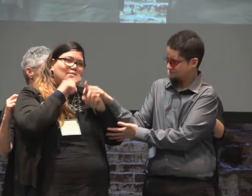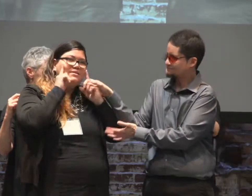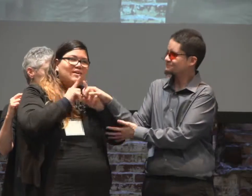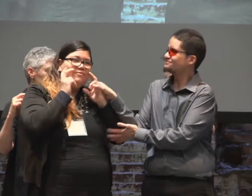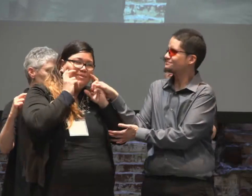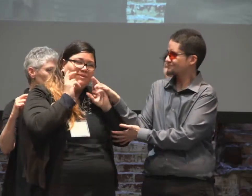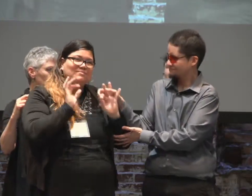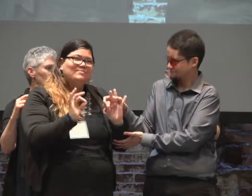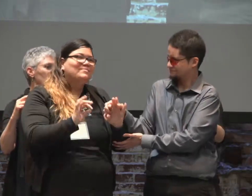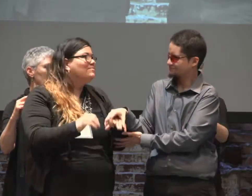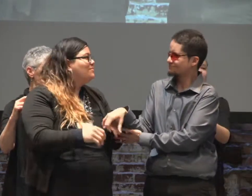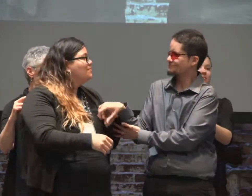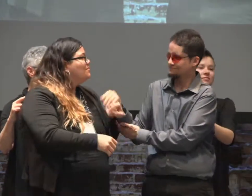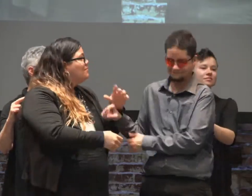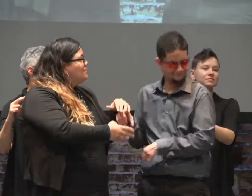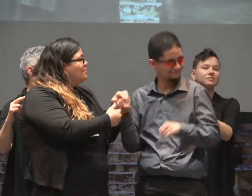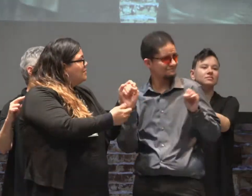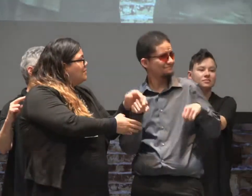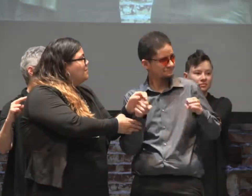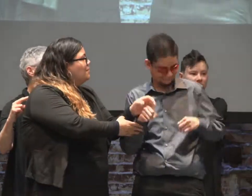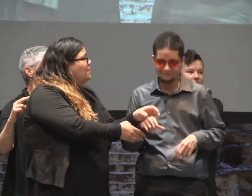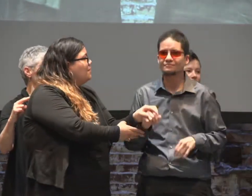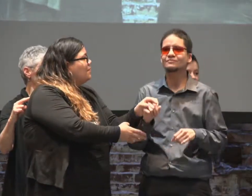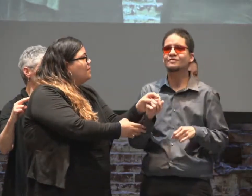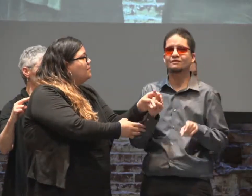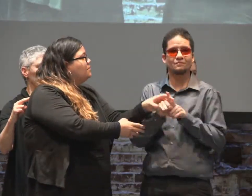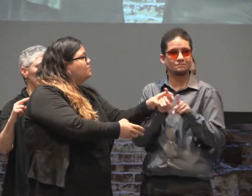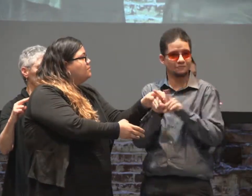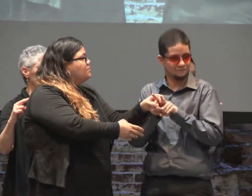having to do with our blind experience, ask us.